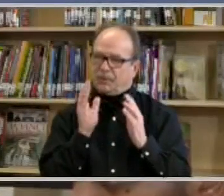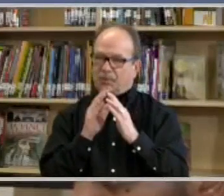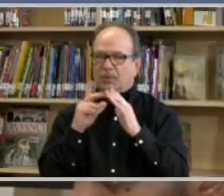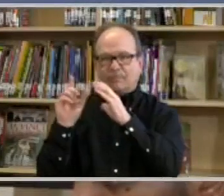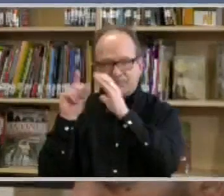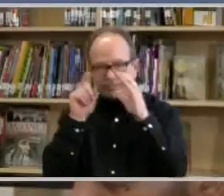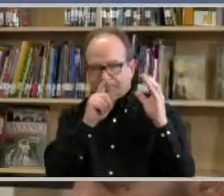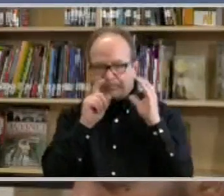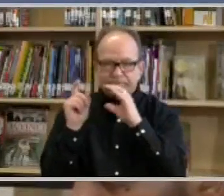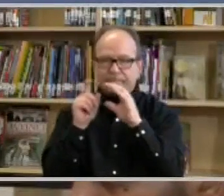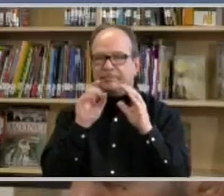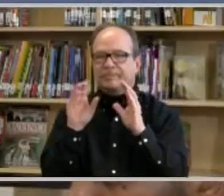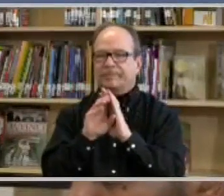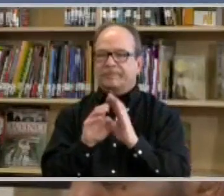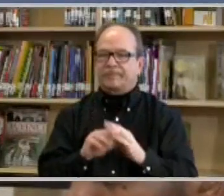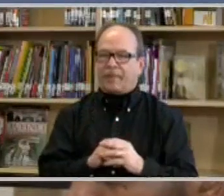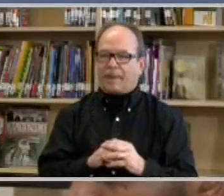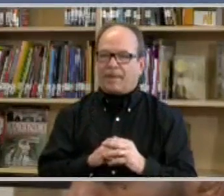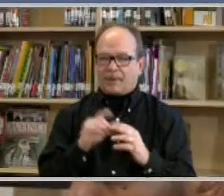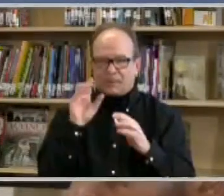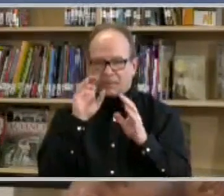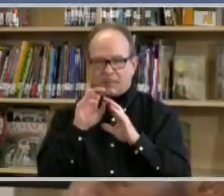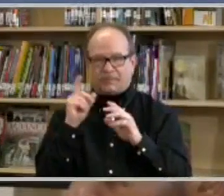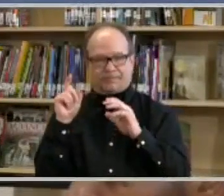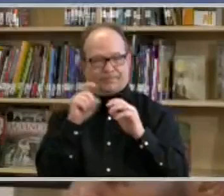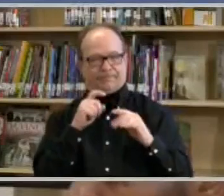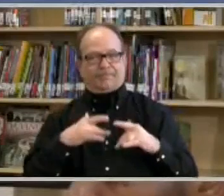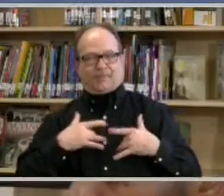PATROL TO BE A PART OF IT,